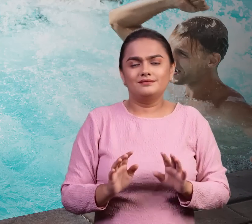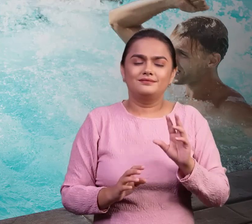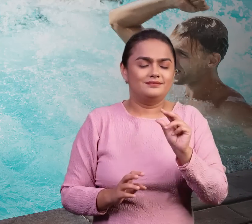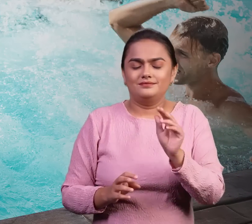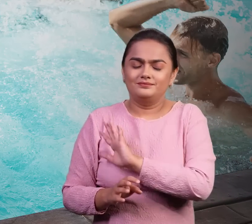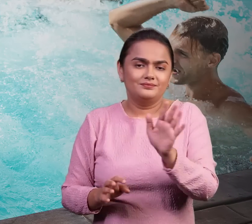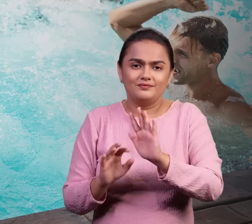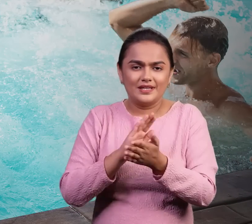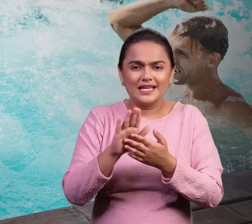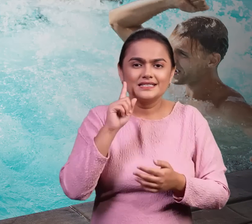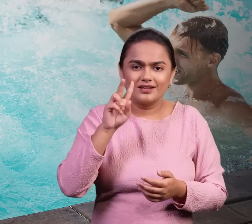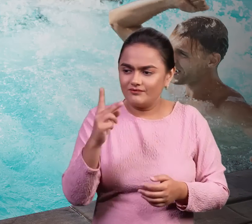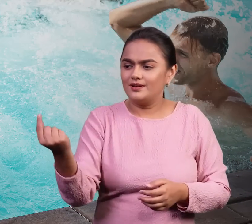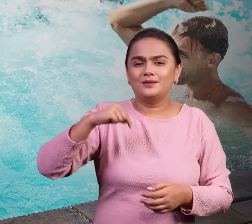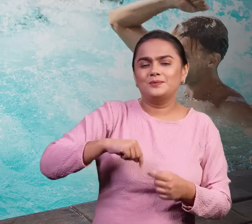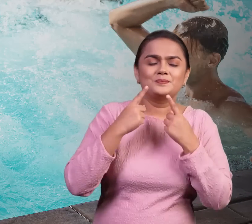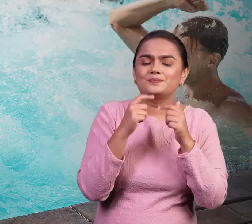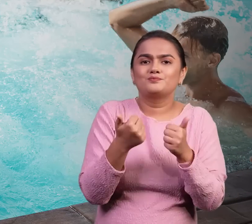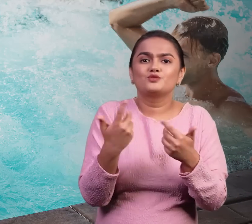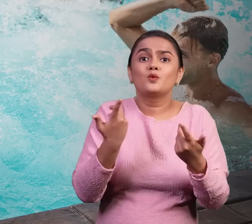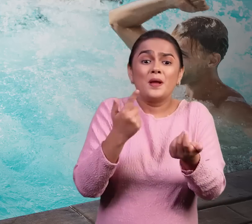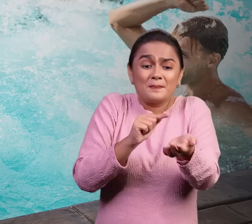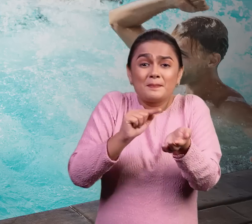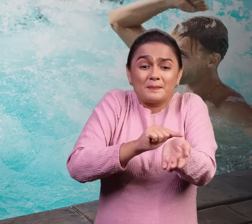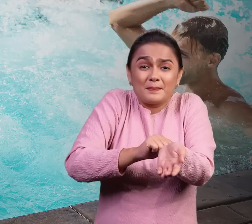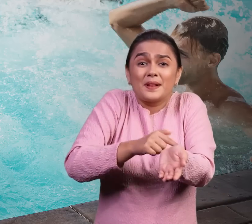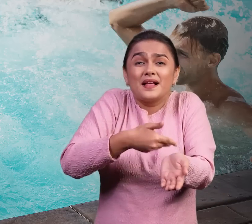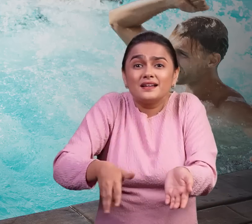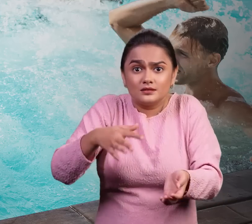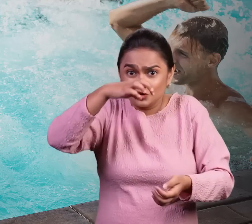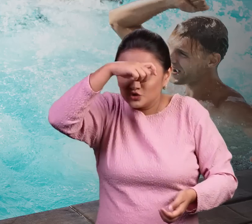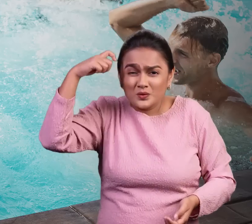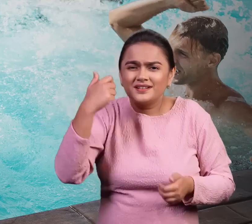This is wrong because HIV is transmitted through blood and not sweat.